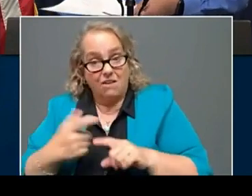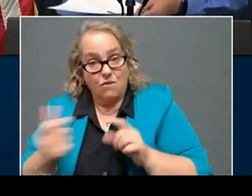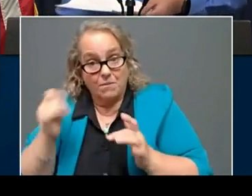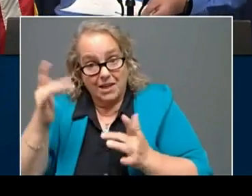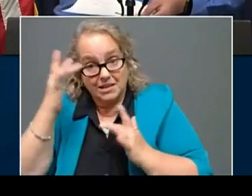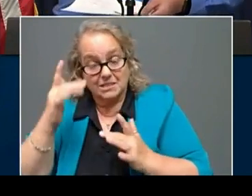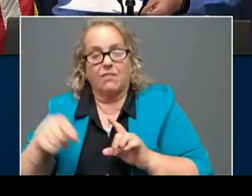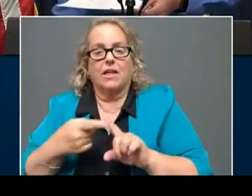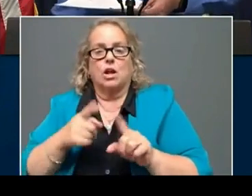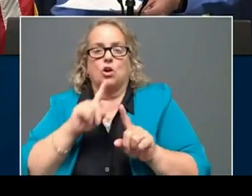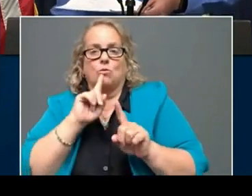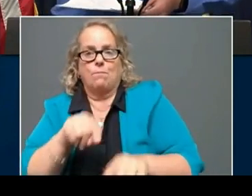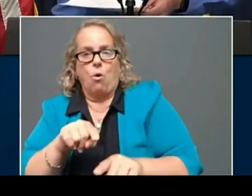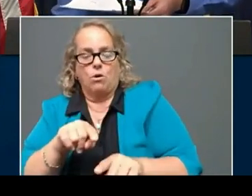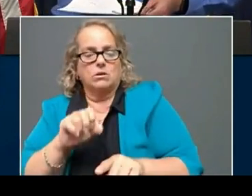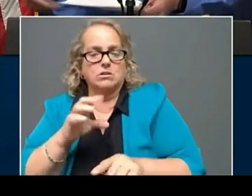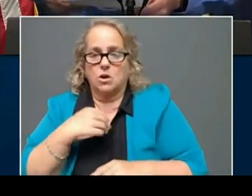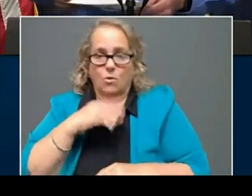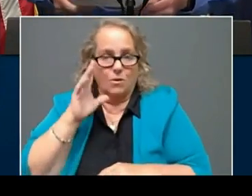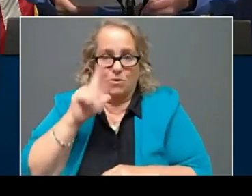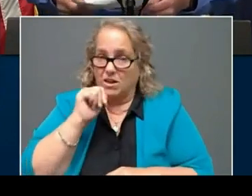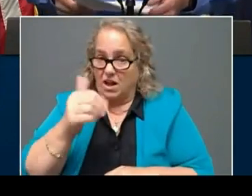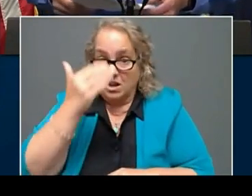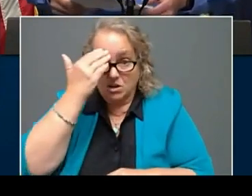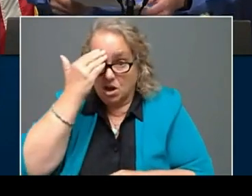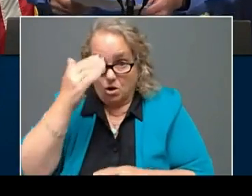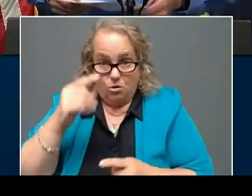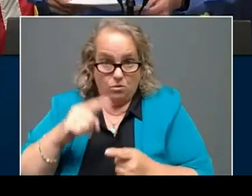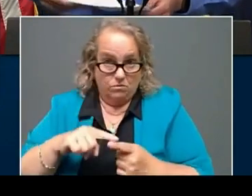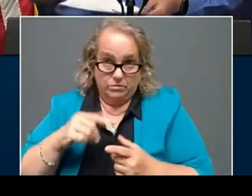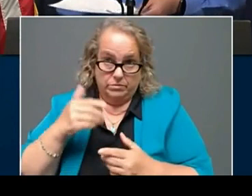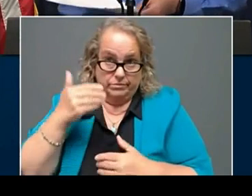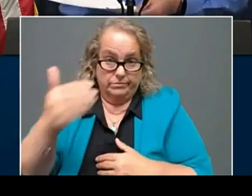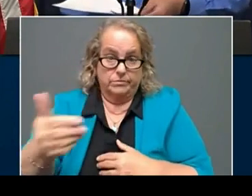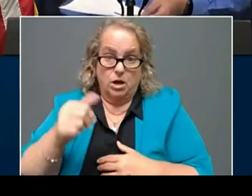won't know until we get further along into august and beyond what the